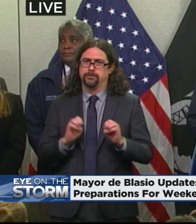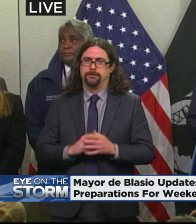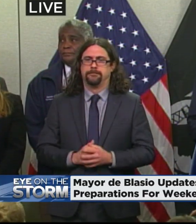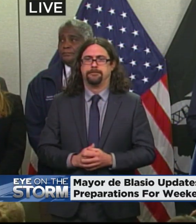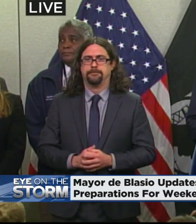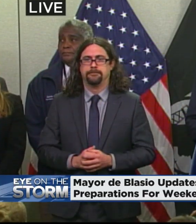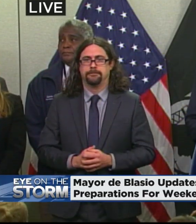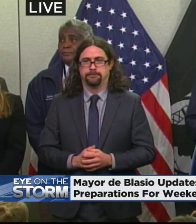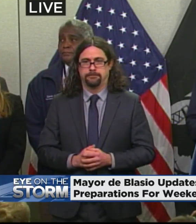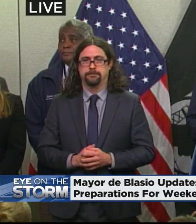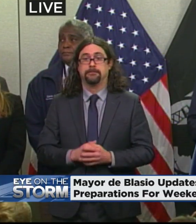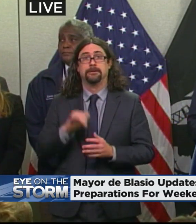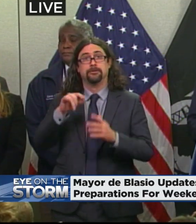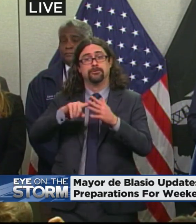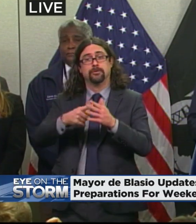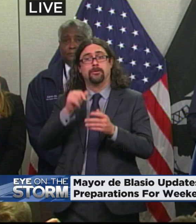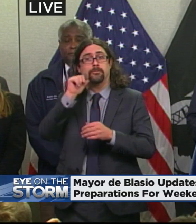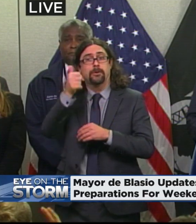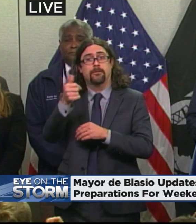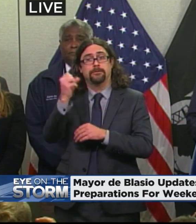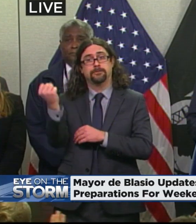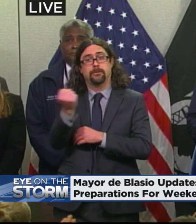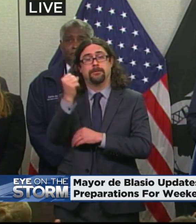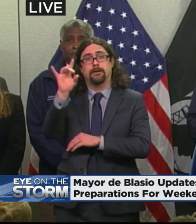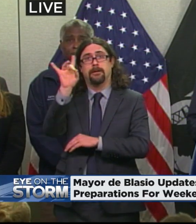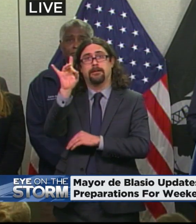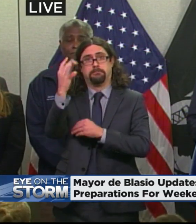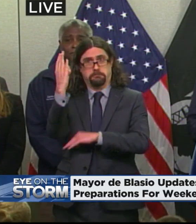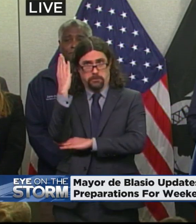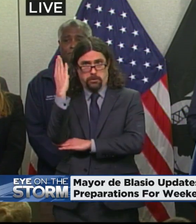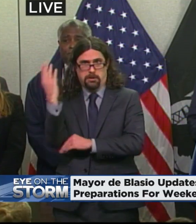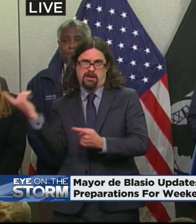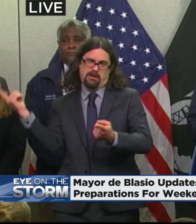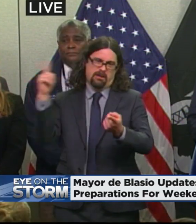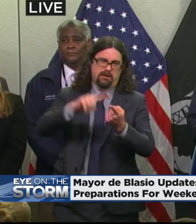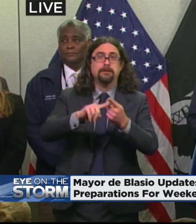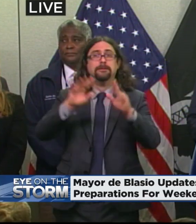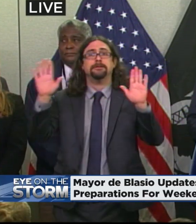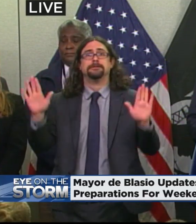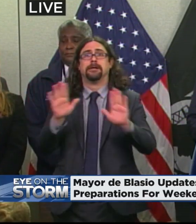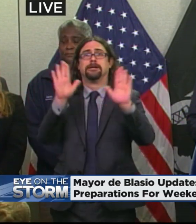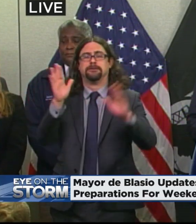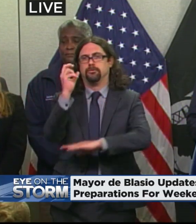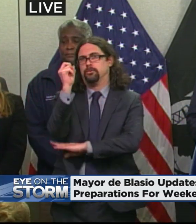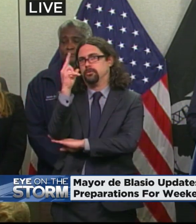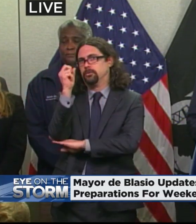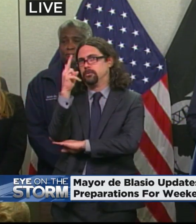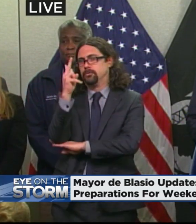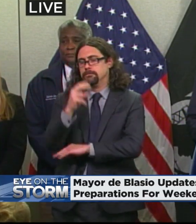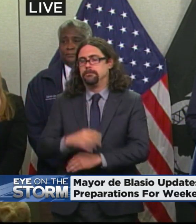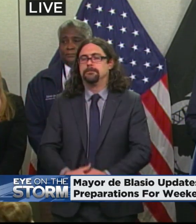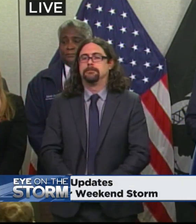EFFECT THROUGH THE DAY SATURDAY UNTIL THE END OF SATURDAY, MIDNIGHT SATURDAY GOING INTO SUNDAY. WE WILL ASSESS THAT CONDITION